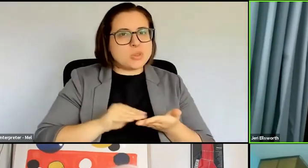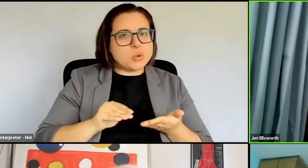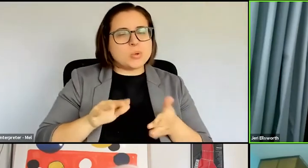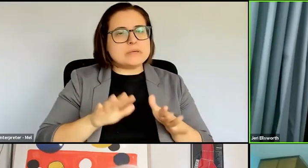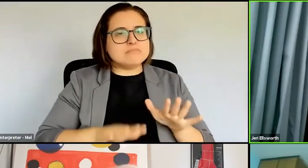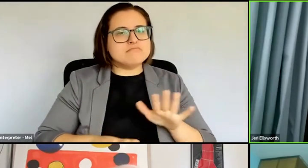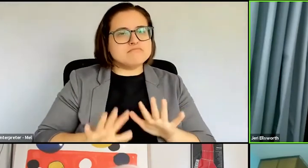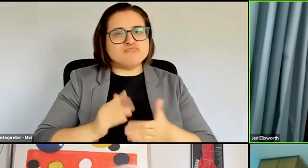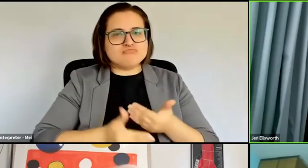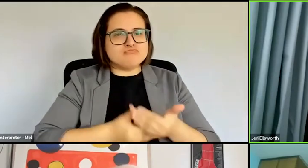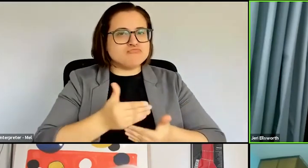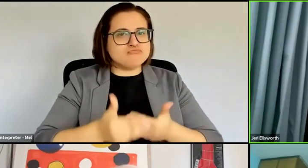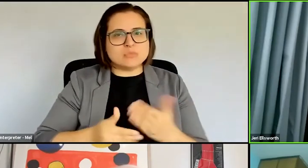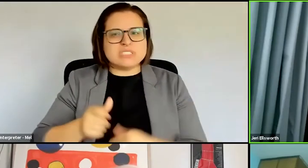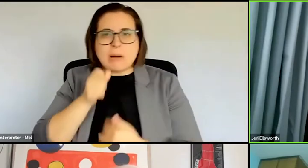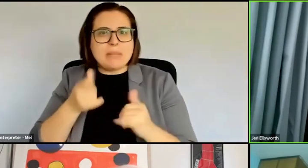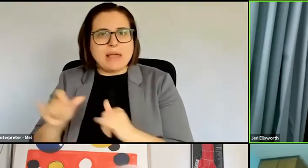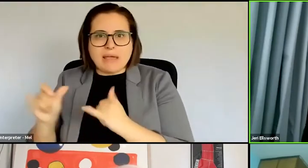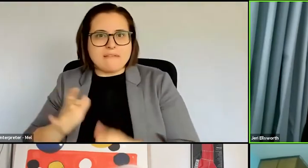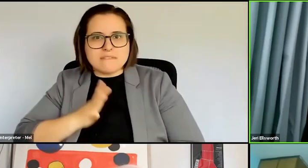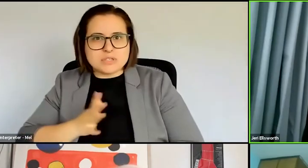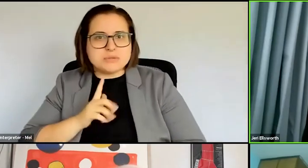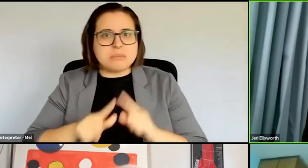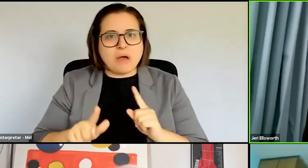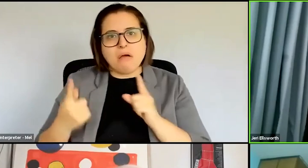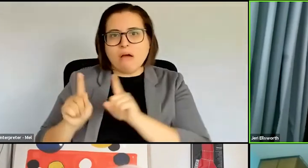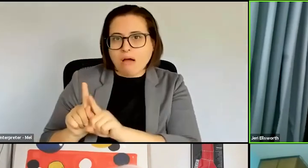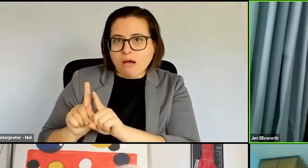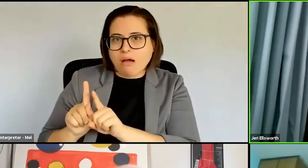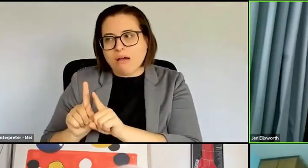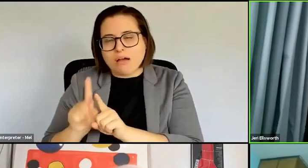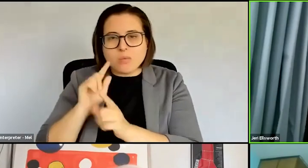non-player characters that guide you through and you develop an emotional connection, you tend to